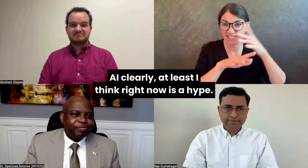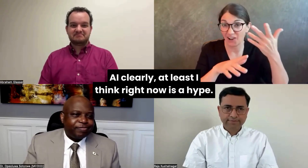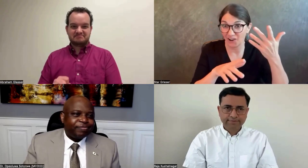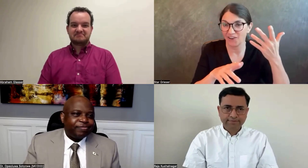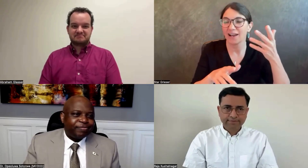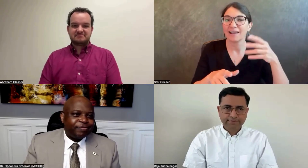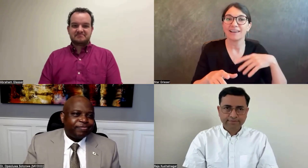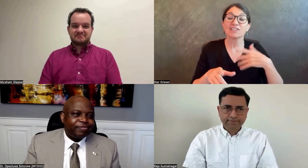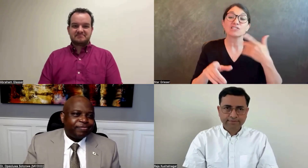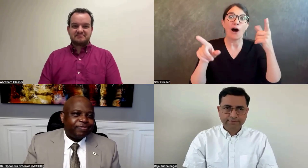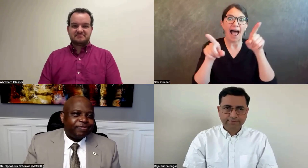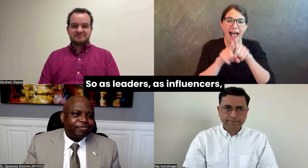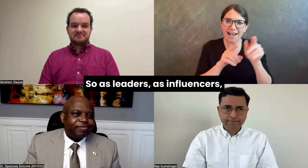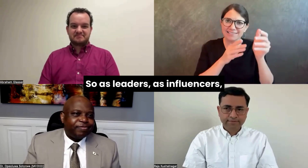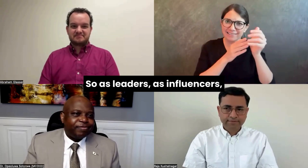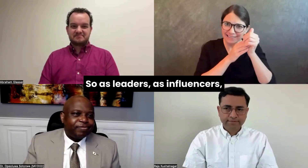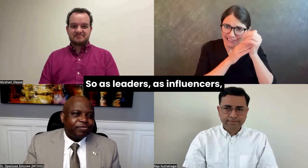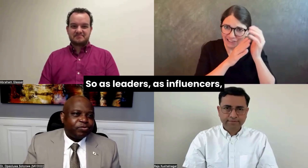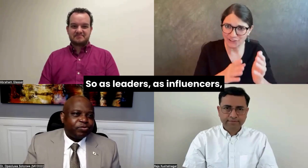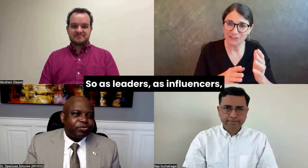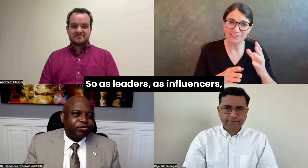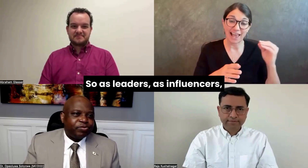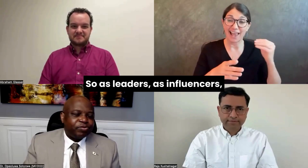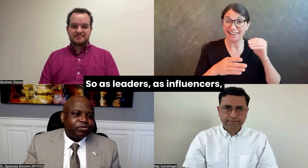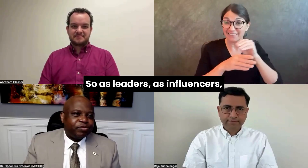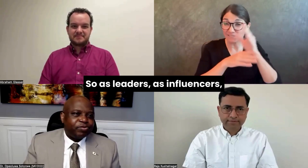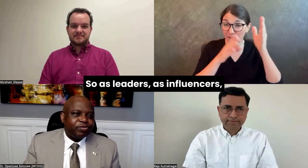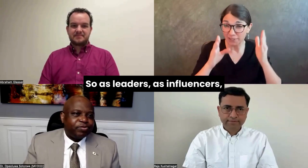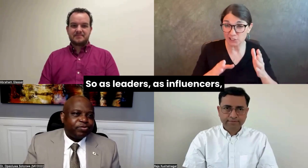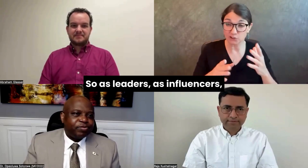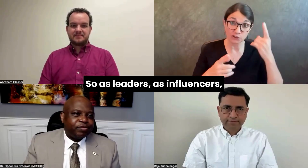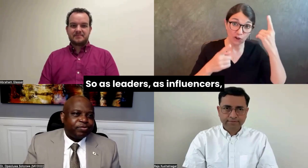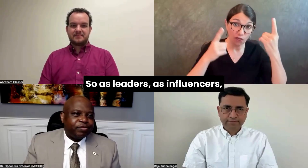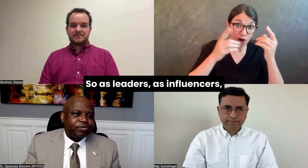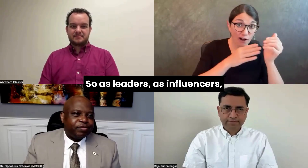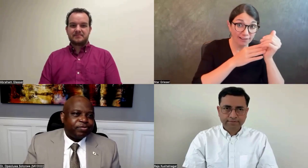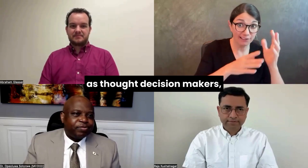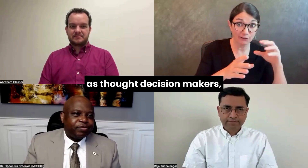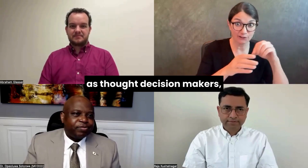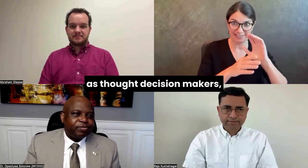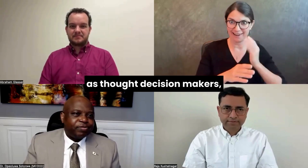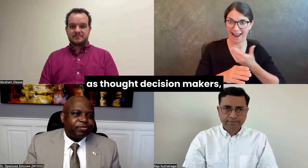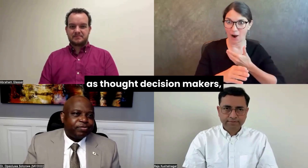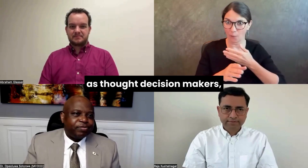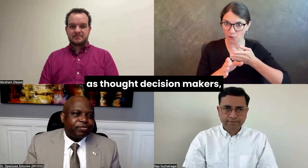So as leaders, as influencers, as thought decision makers,